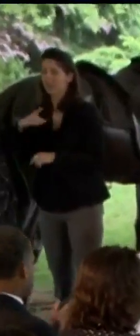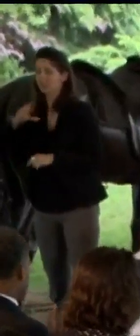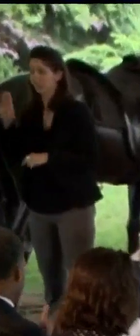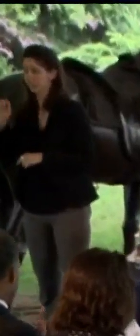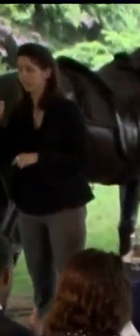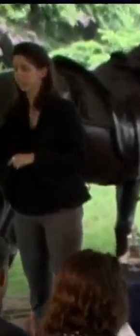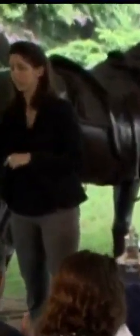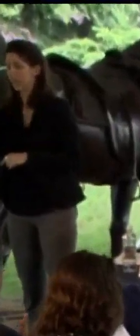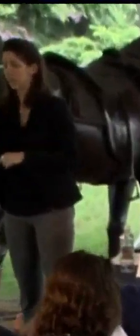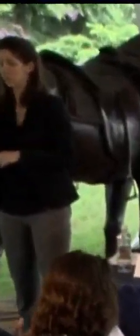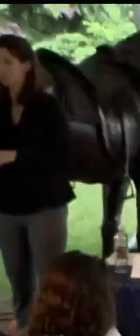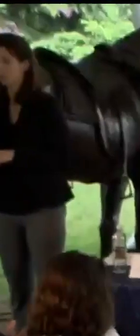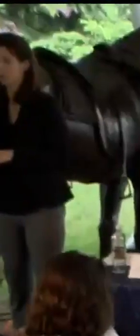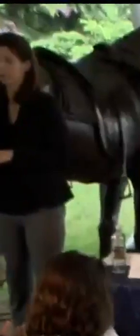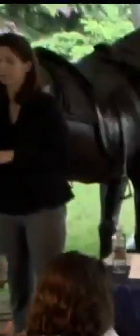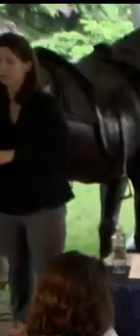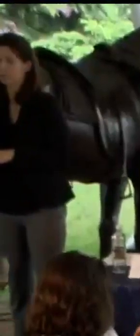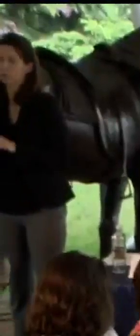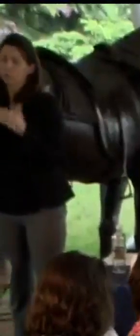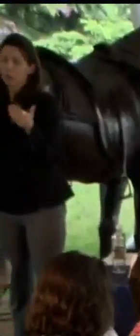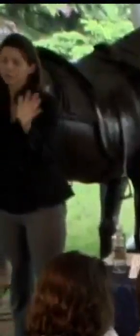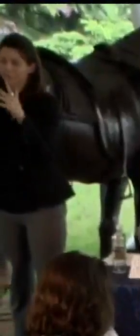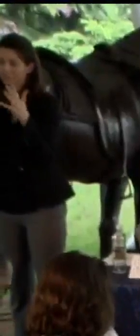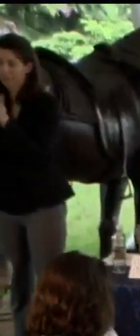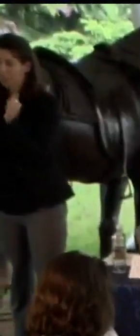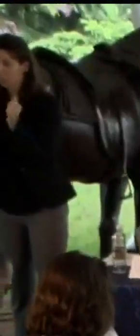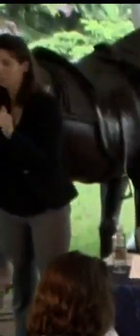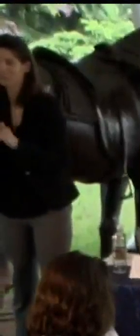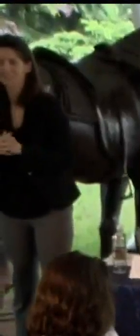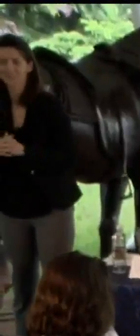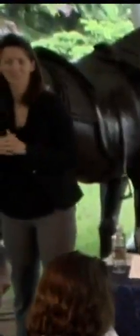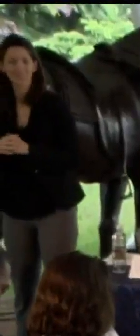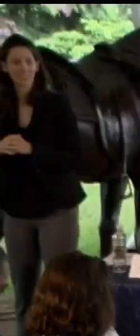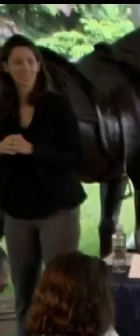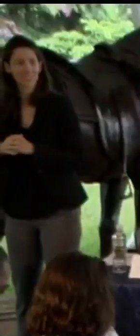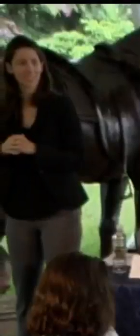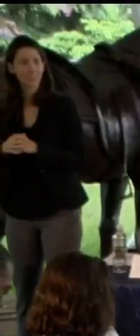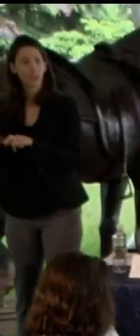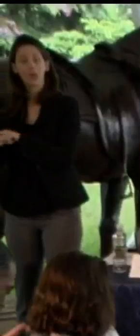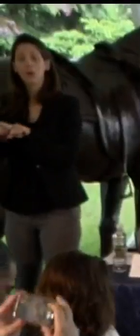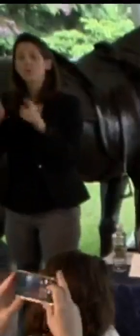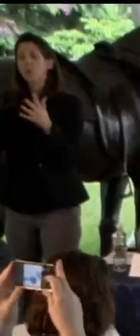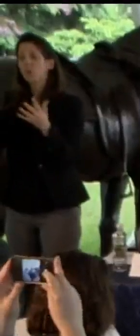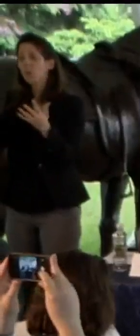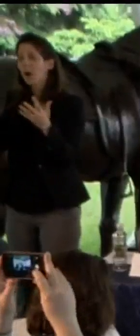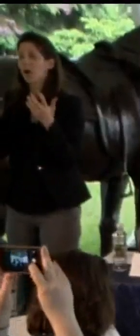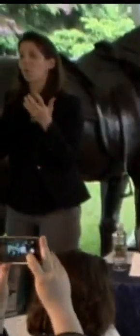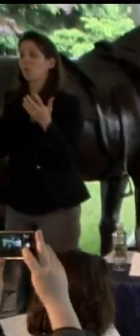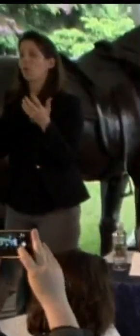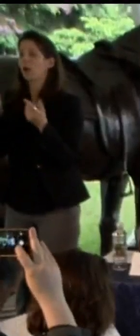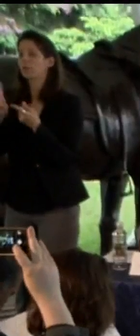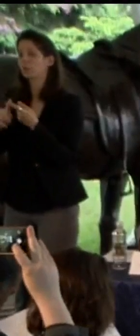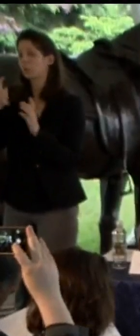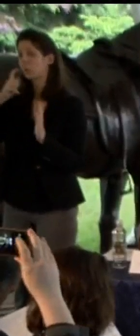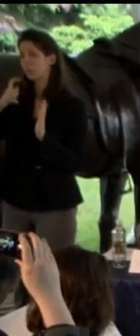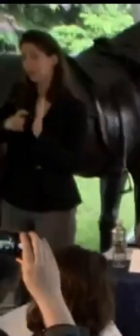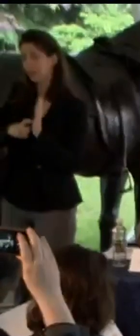THOMPSON FROM REED SMITH AND